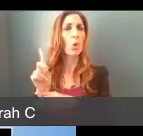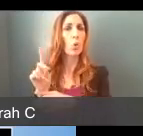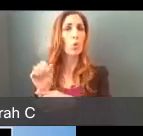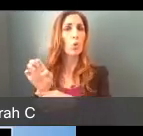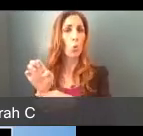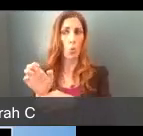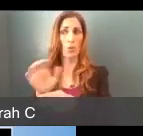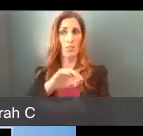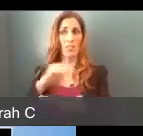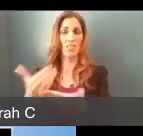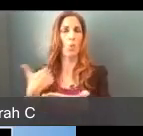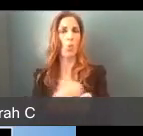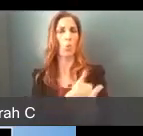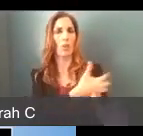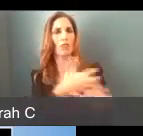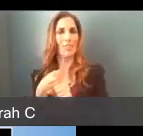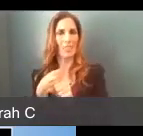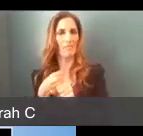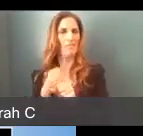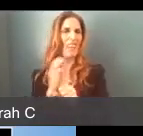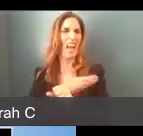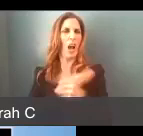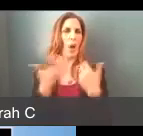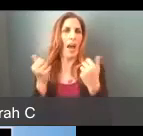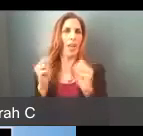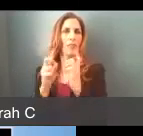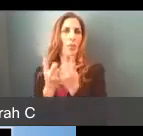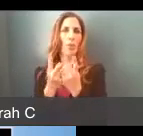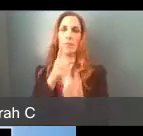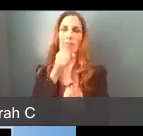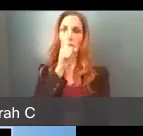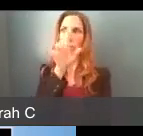the County Health Department. These are not all the doses that have come into the County but these are